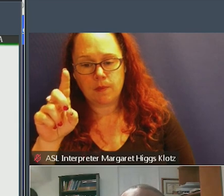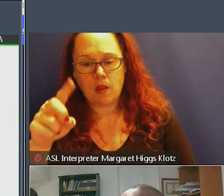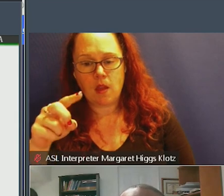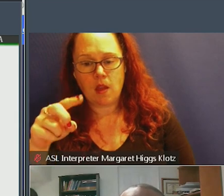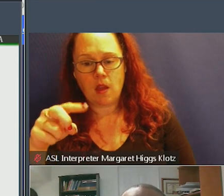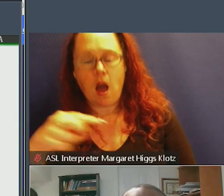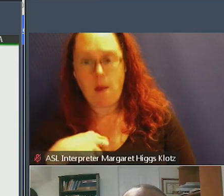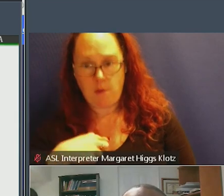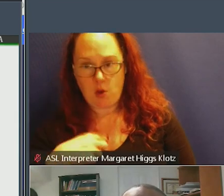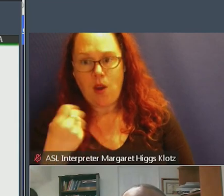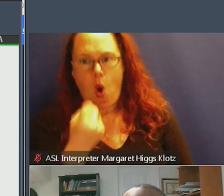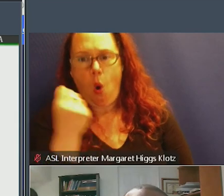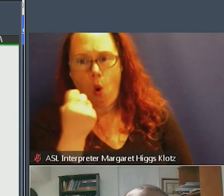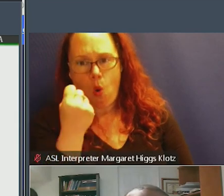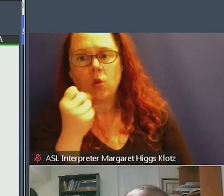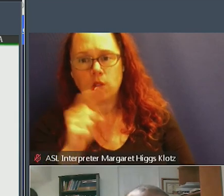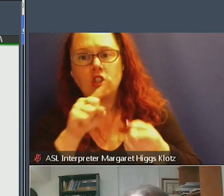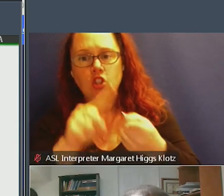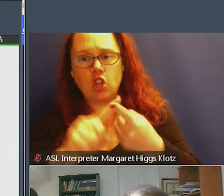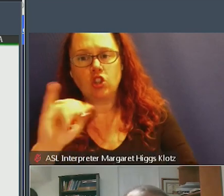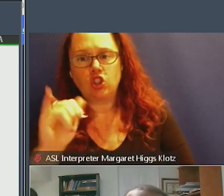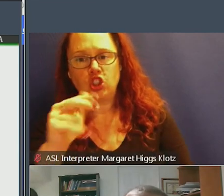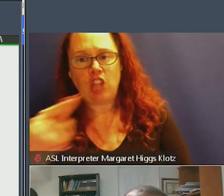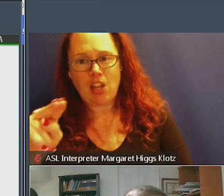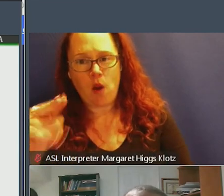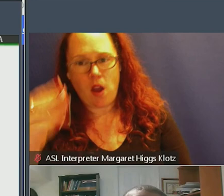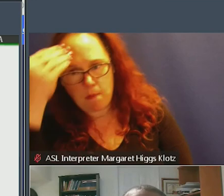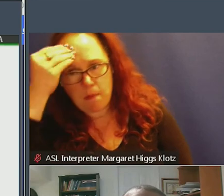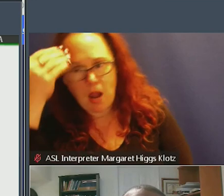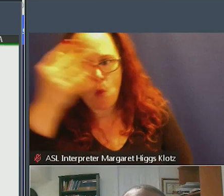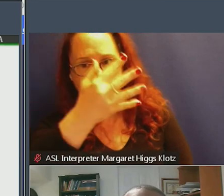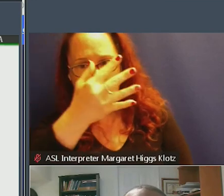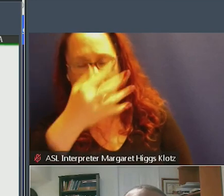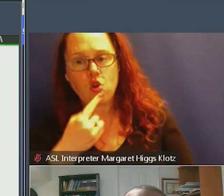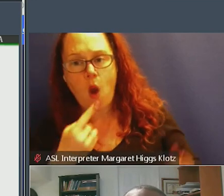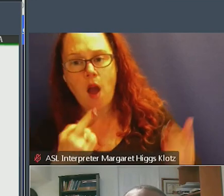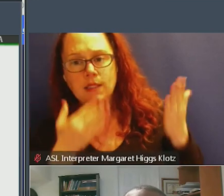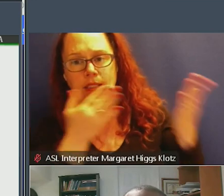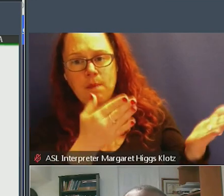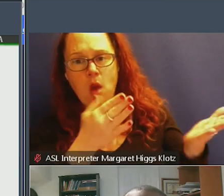I just want to get a board to note that I did submit a written correspondence. Yes you did.